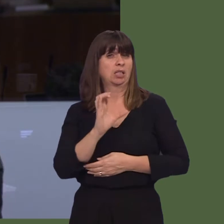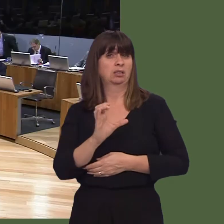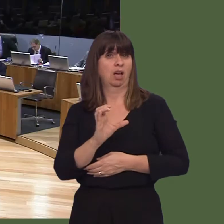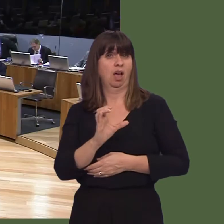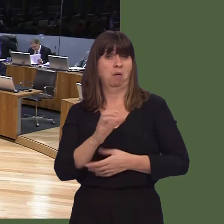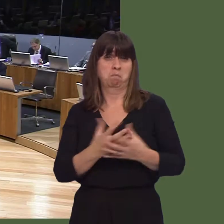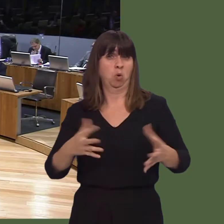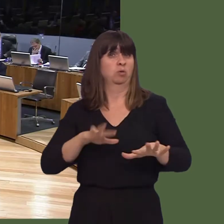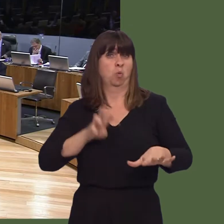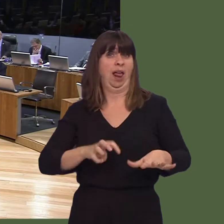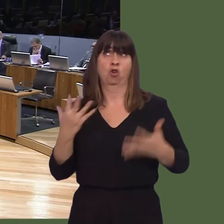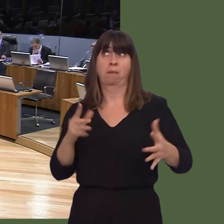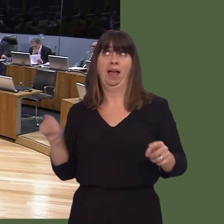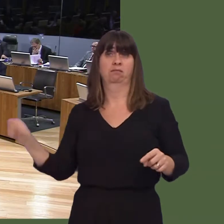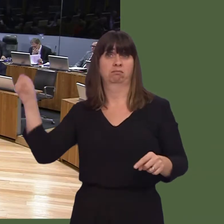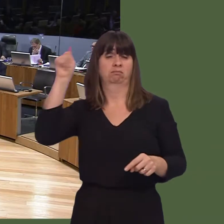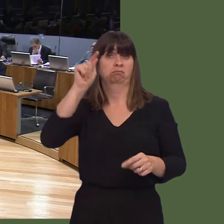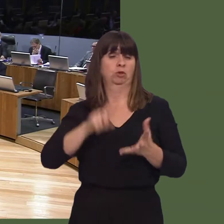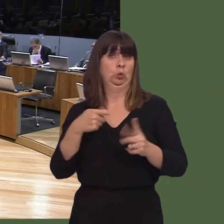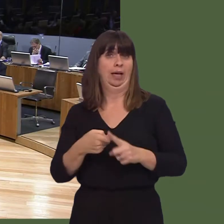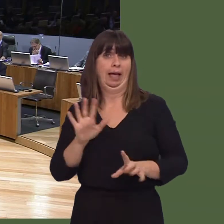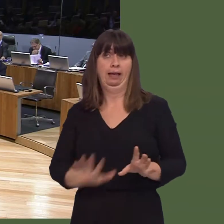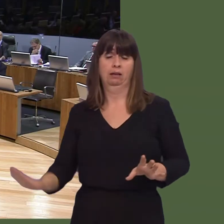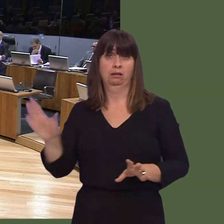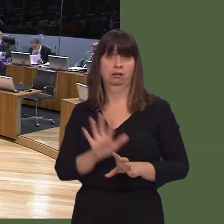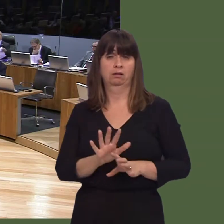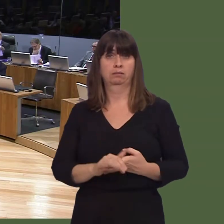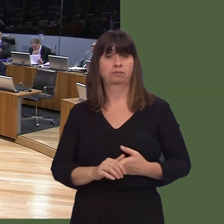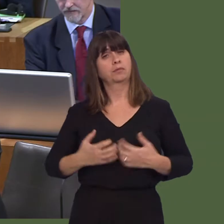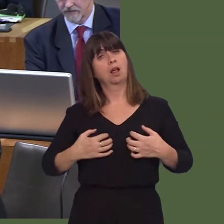Julie James AM: We have a number of things that we focus on on cancer outcomes, including